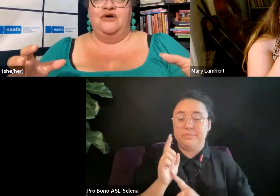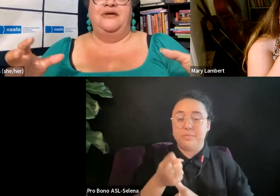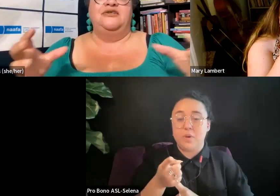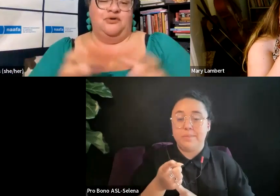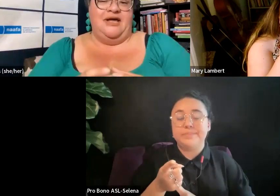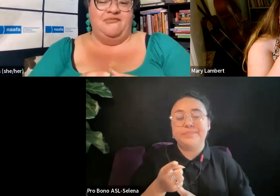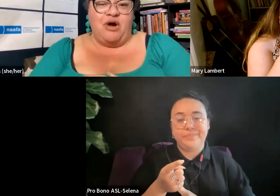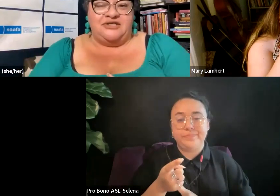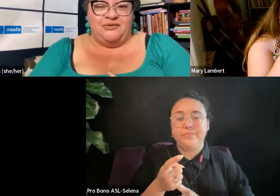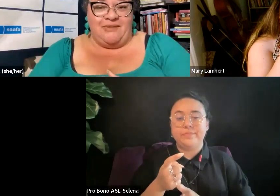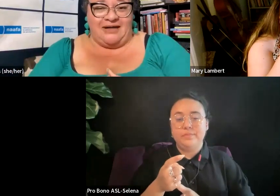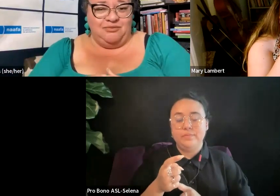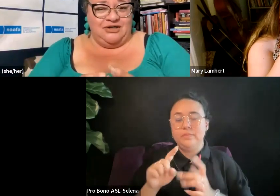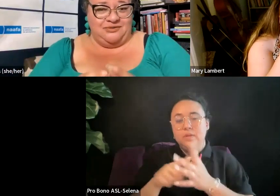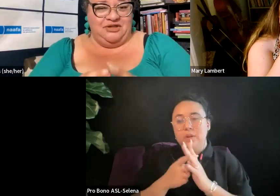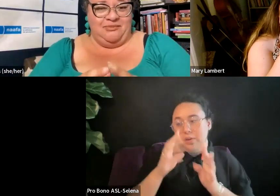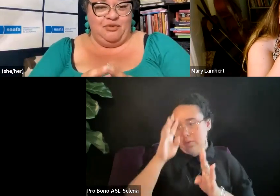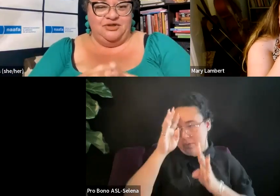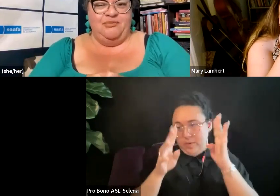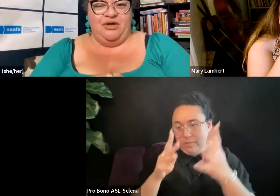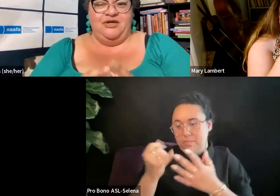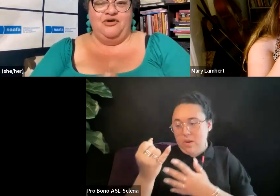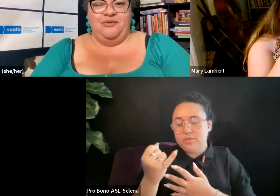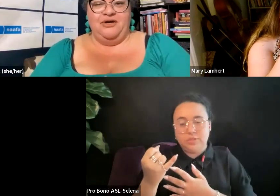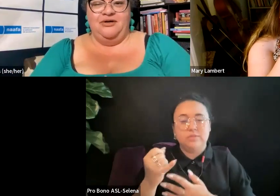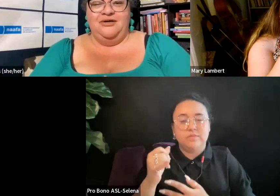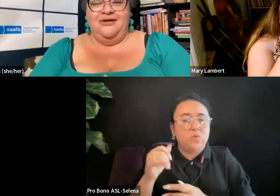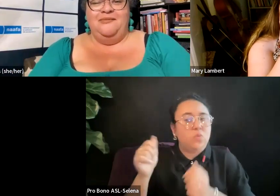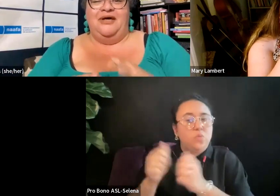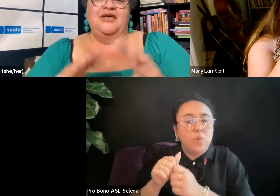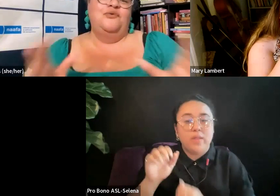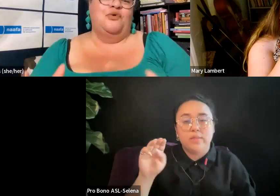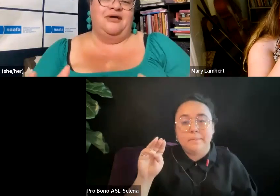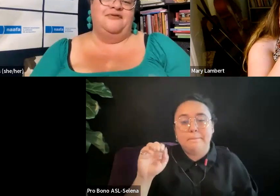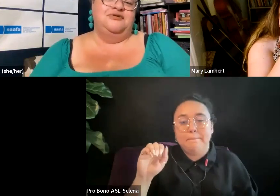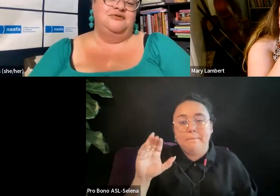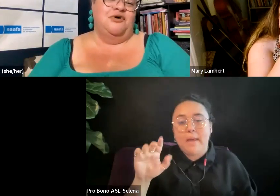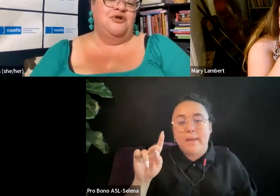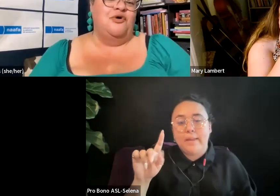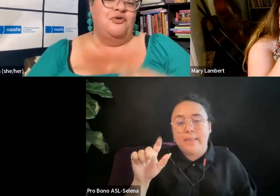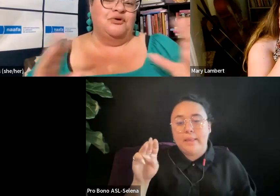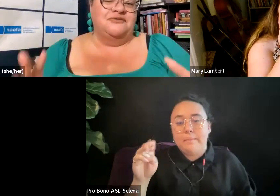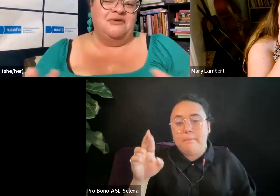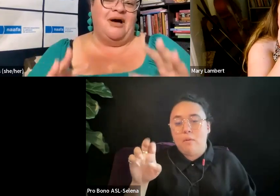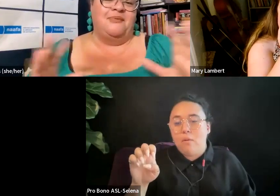coming into a creative project with Macklemore is a really important turning point in your career. But can you orient folks who don't know the world of hip hop